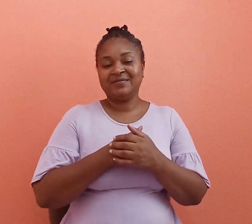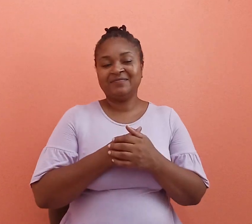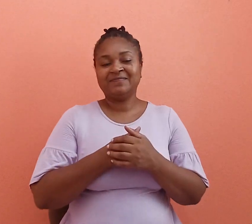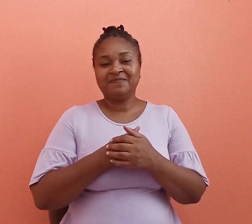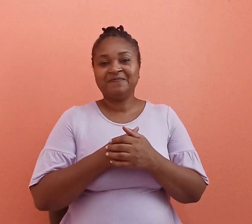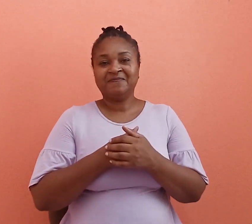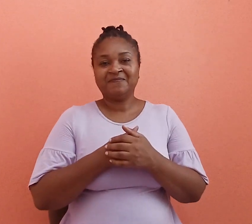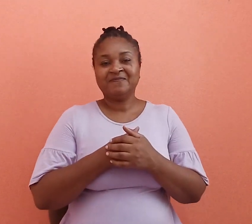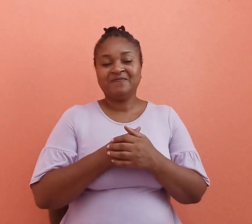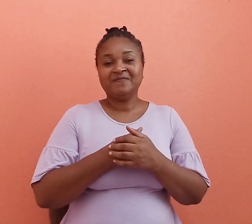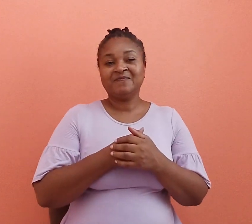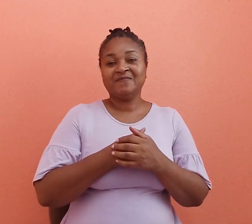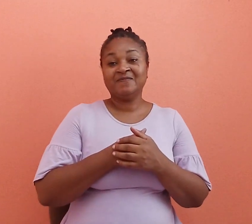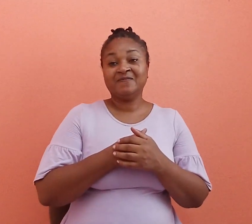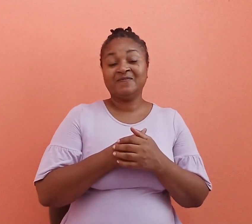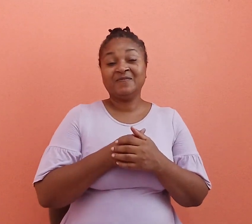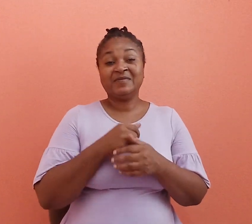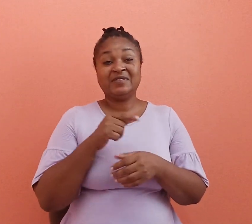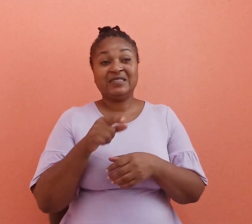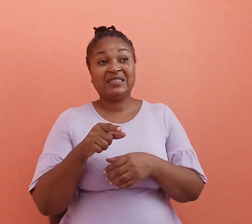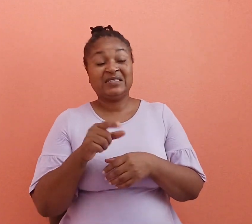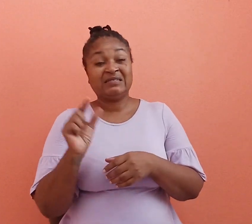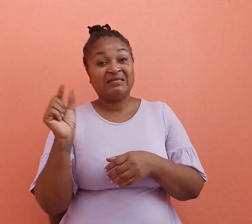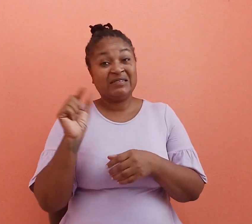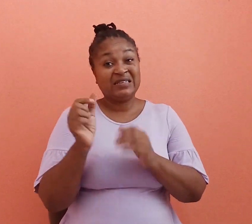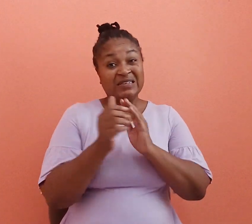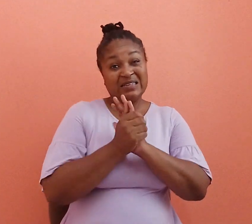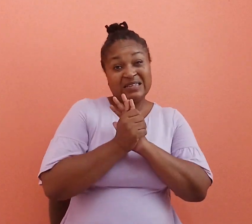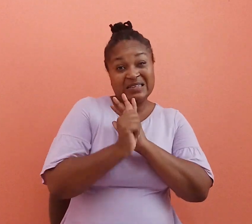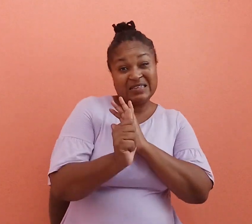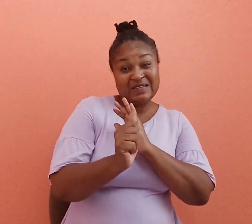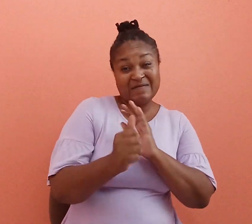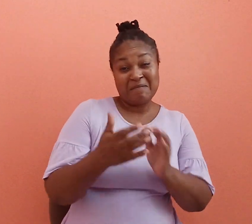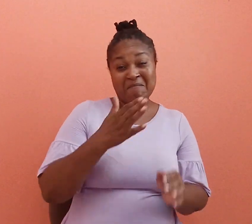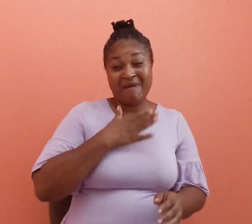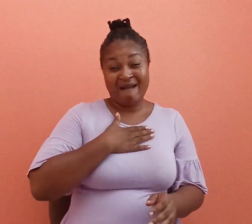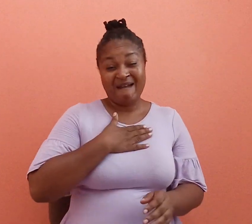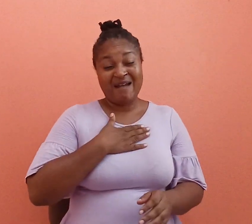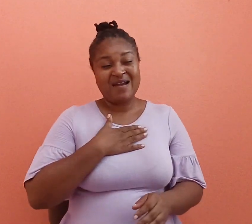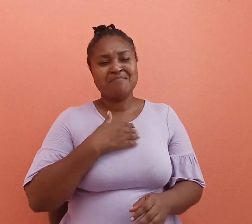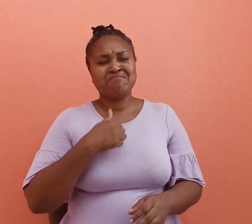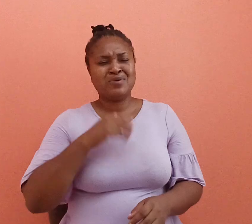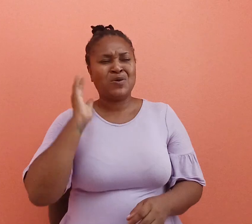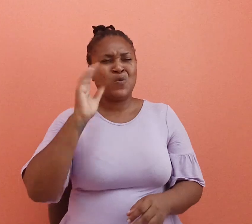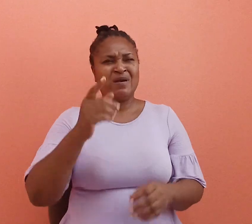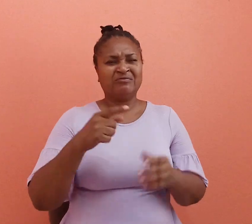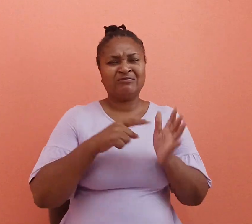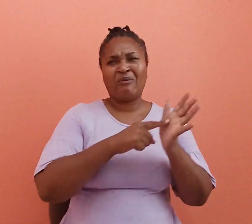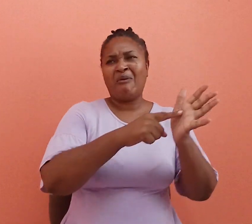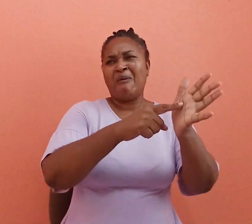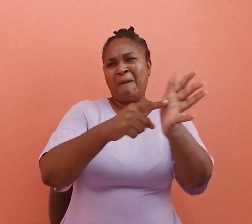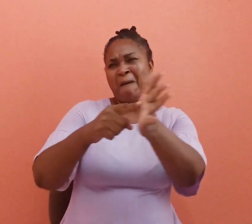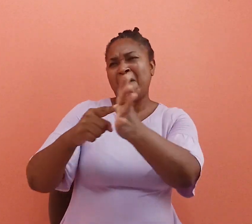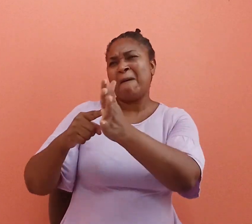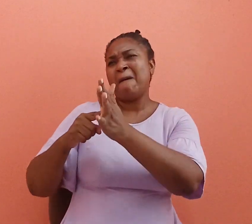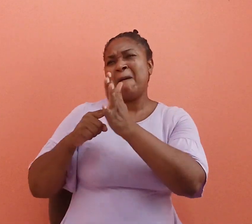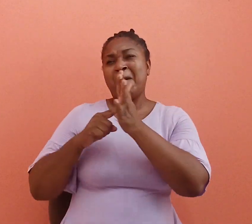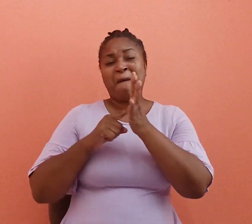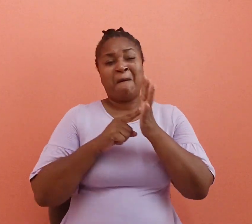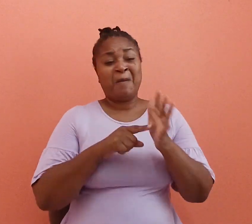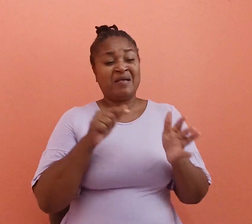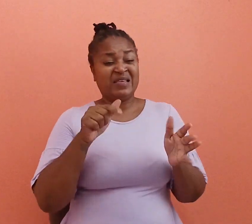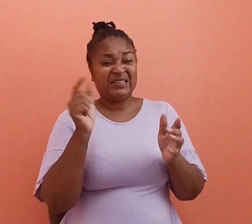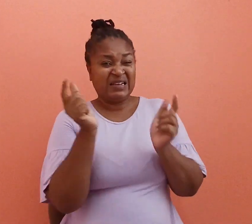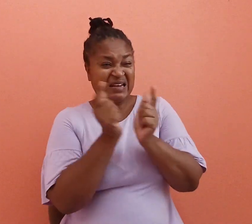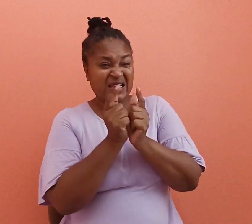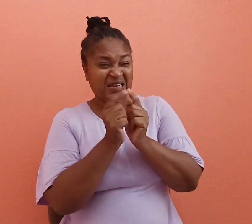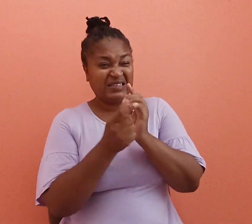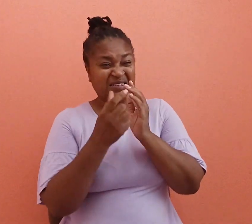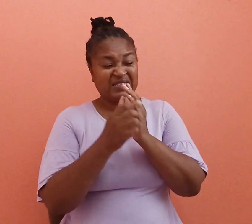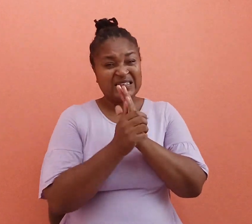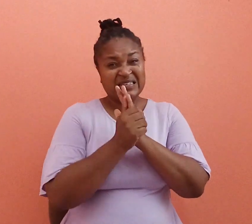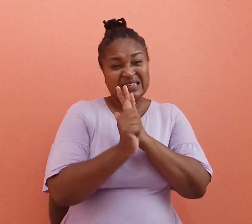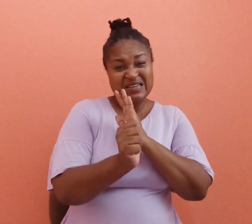This little light of mine, I'm going to let it shine. This little light of mine,